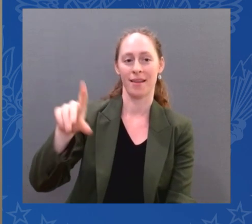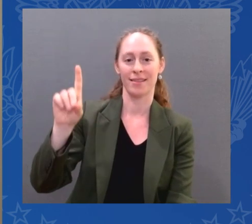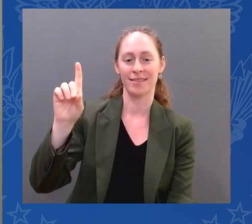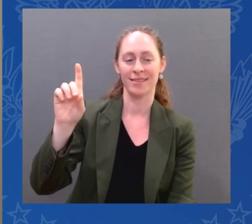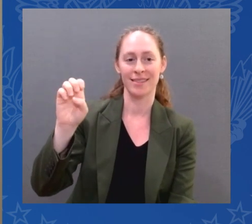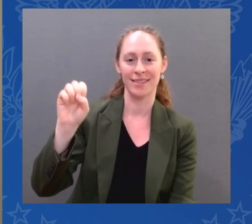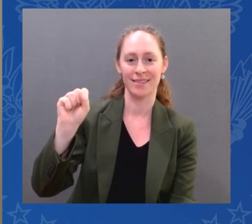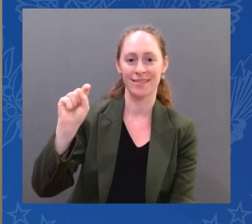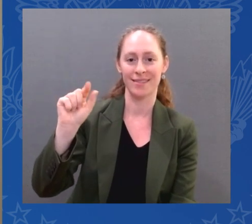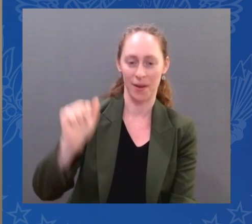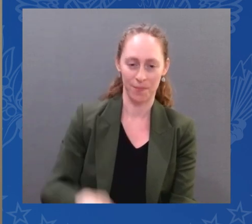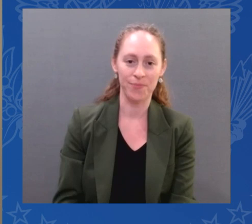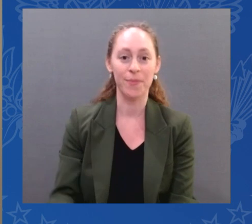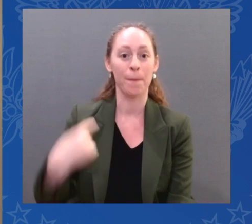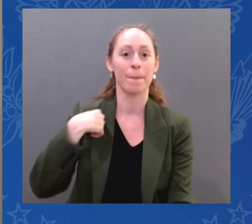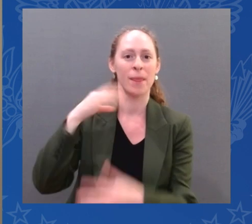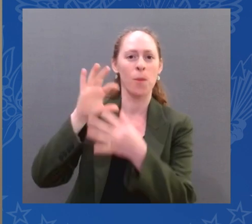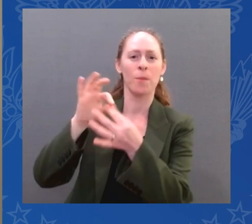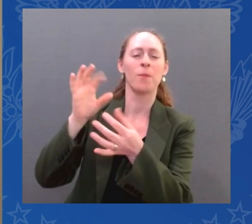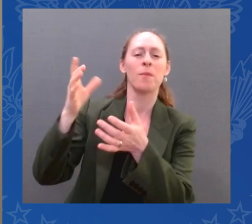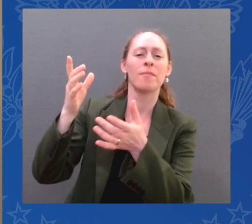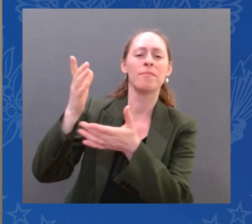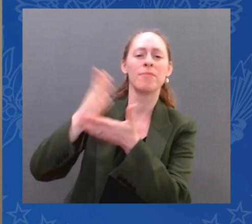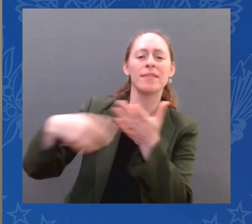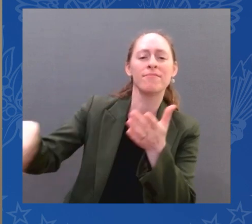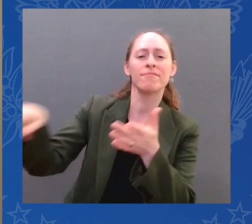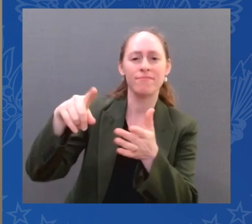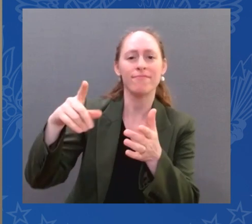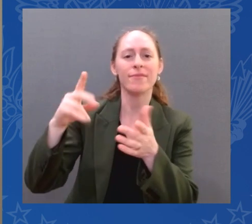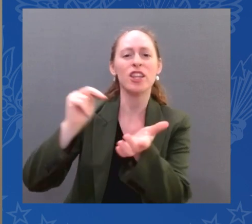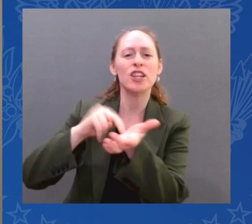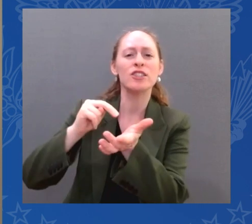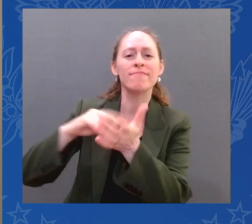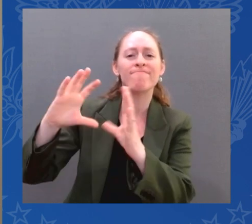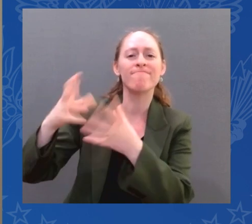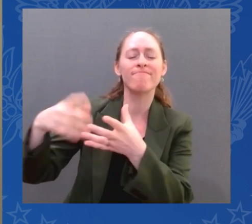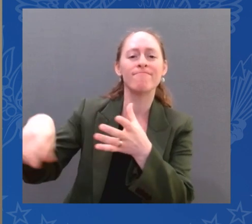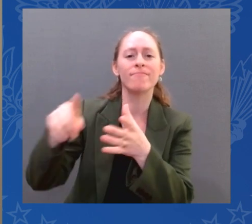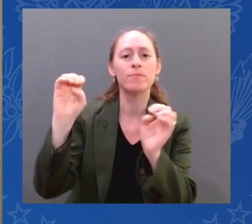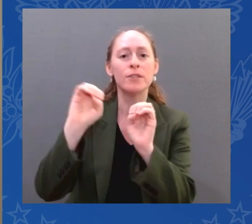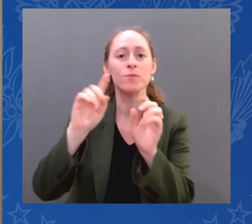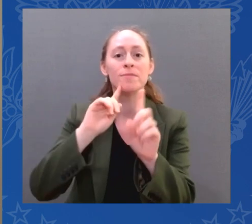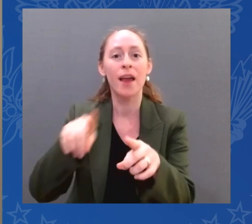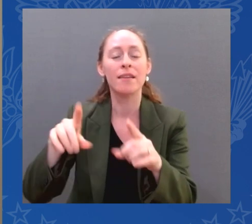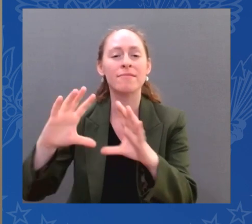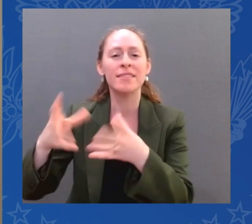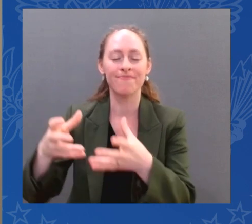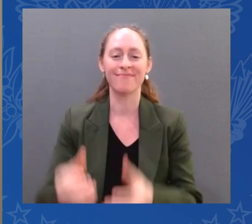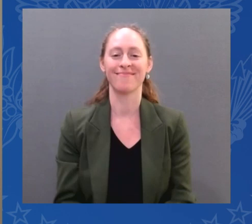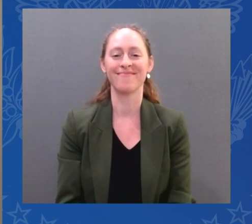I have been playing my part in fighting against the pandemic by educating the community on COVID-19 vaccine,